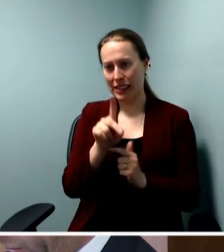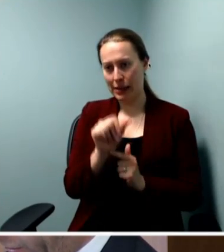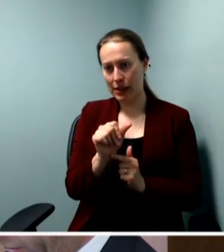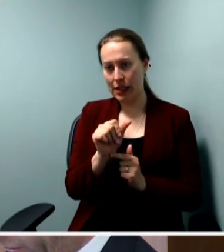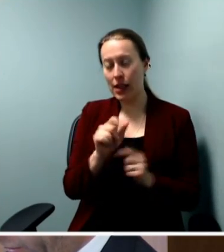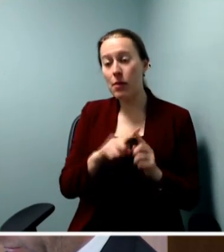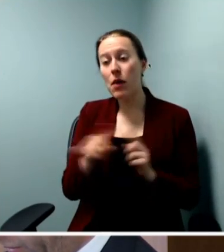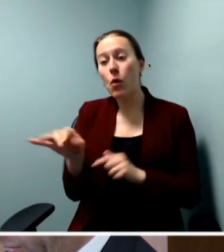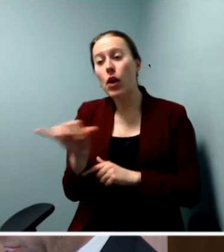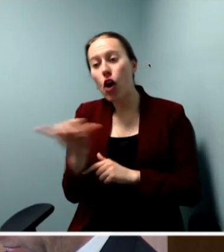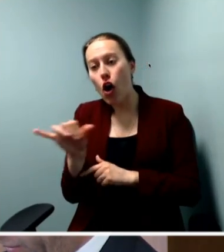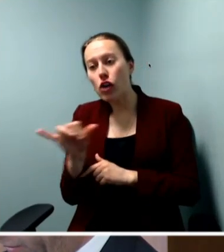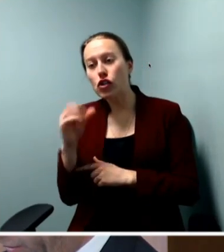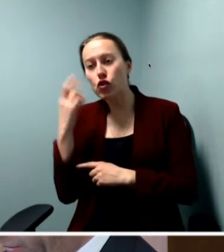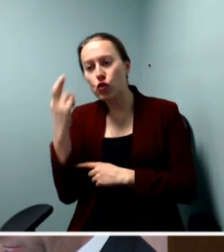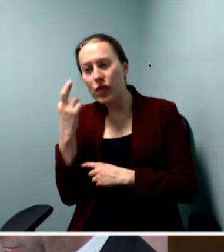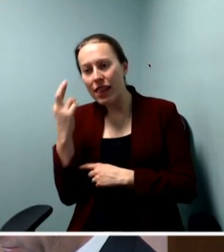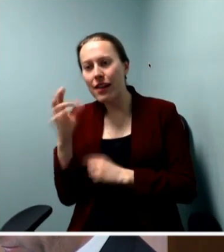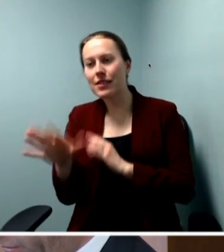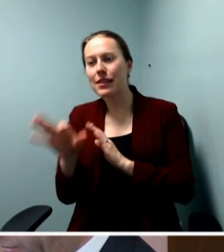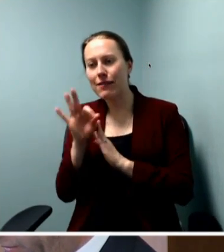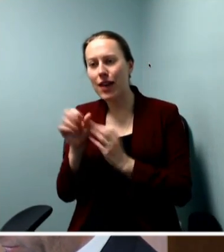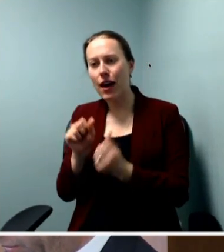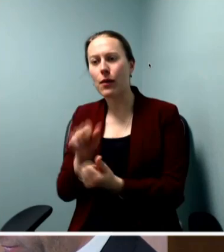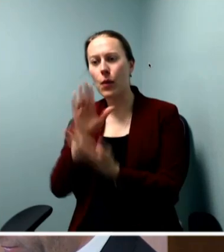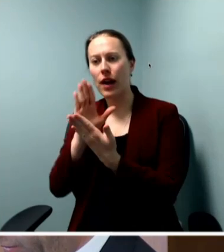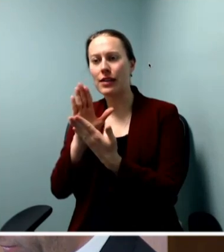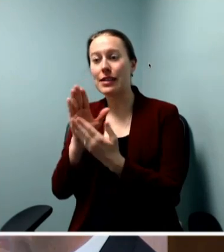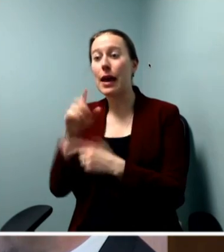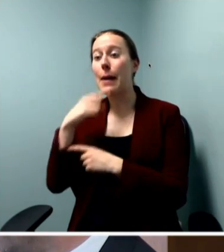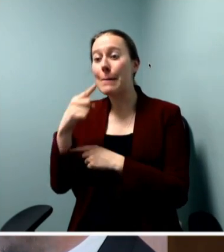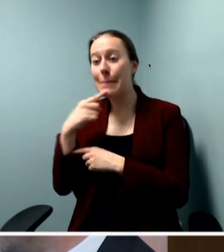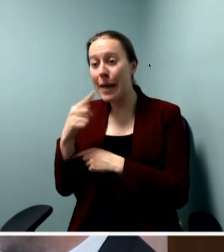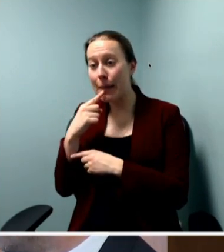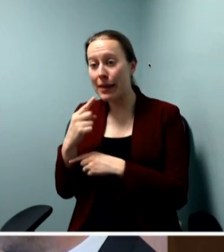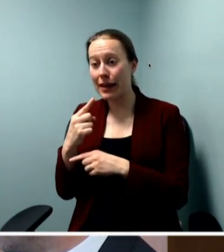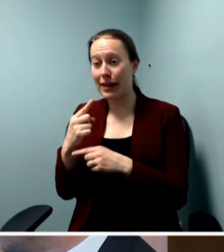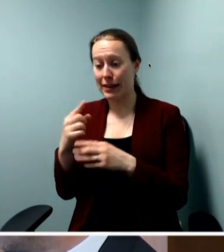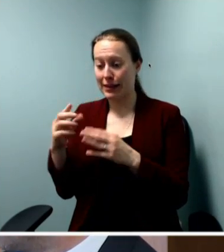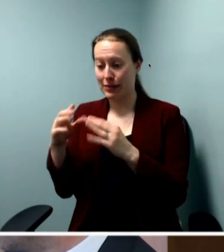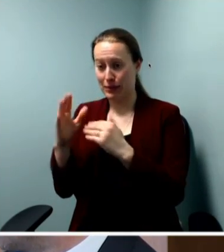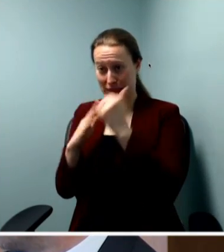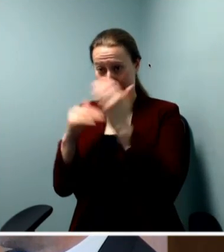to welcome audiences with various disabilities to come in and have a fuller,